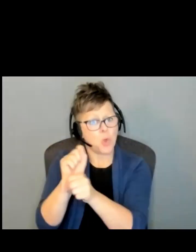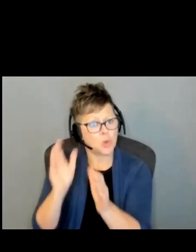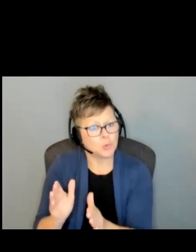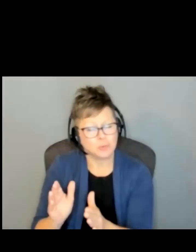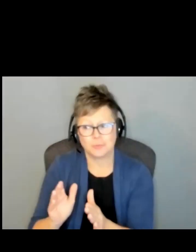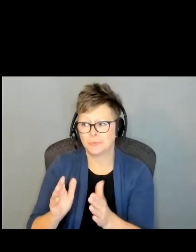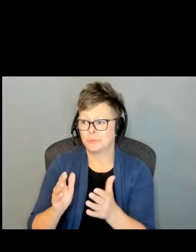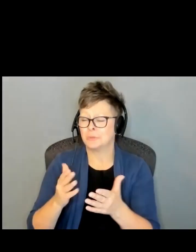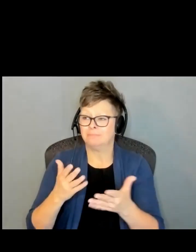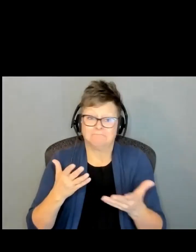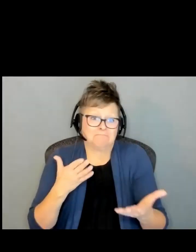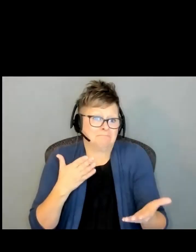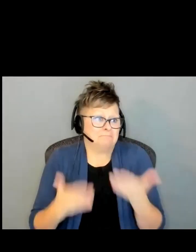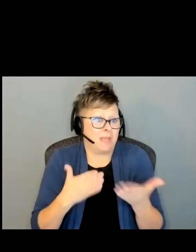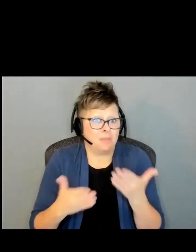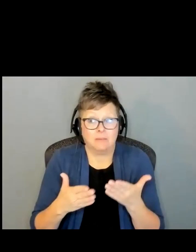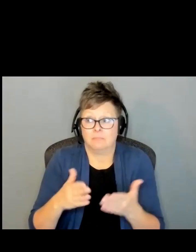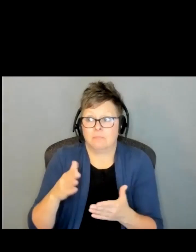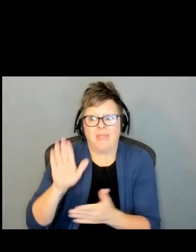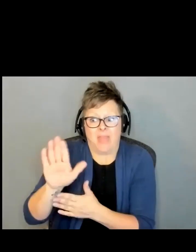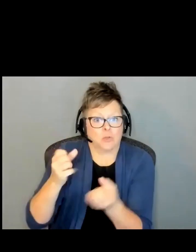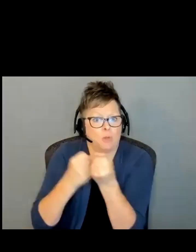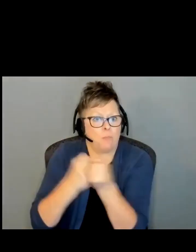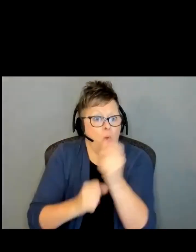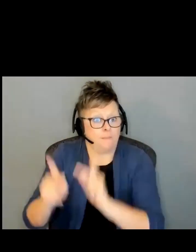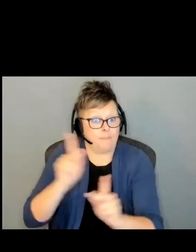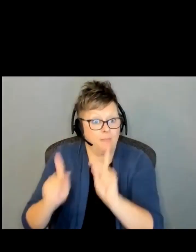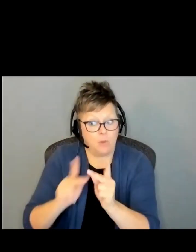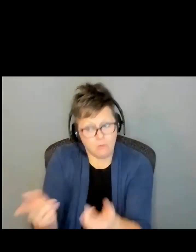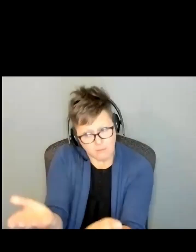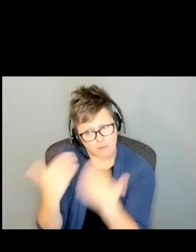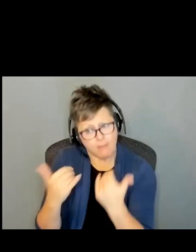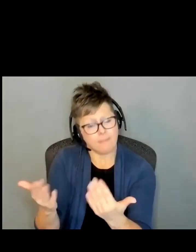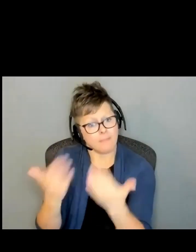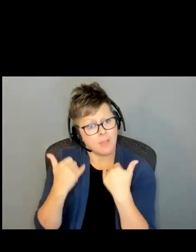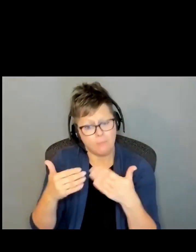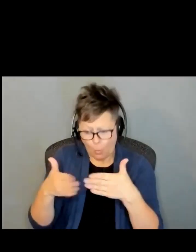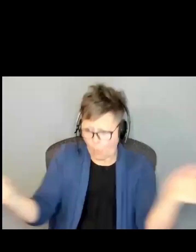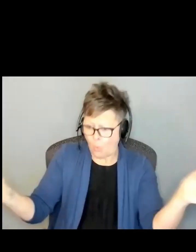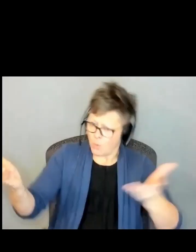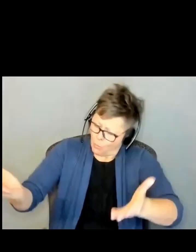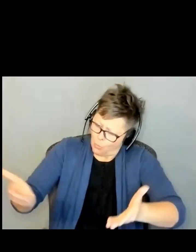also be some other supports they bring to make sure that it’s inviting, it creates